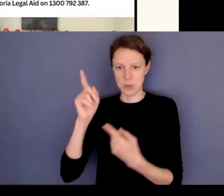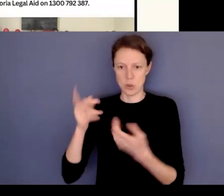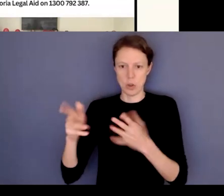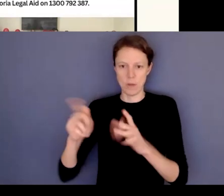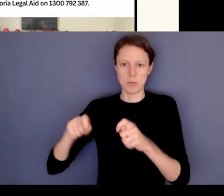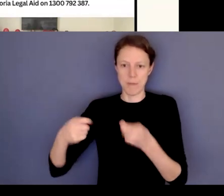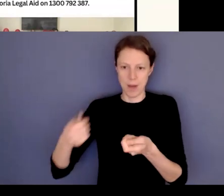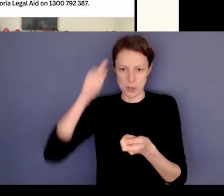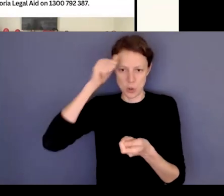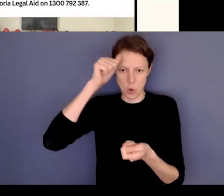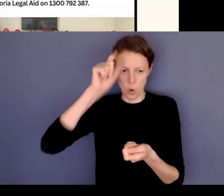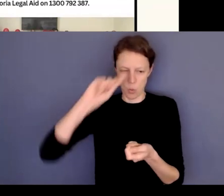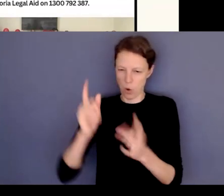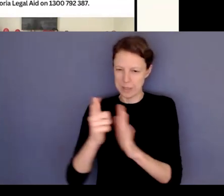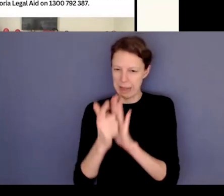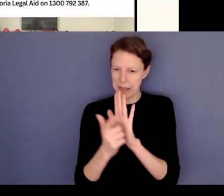problem is and where young people can get help if they need